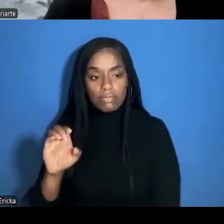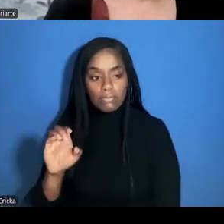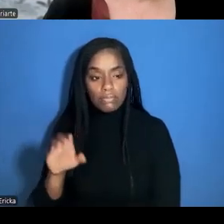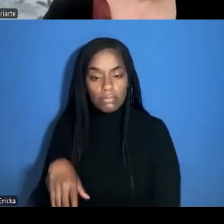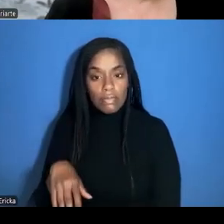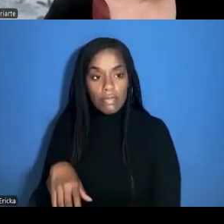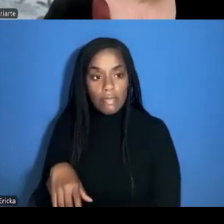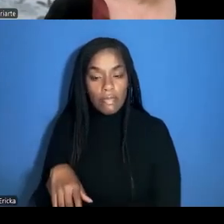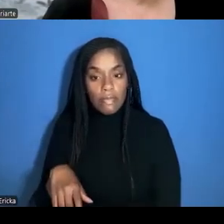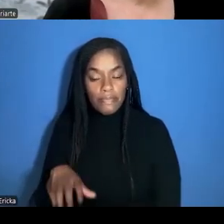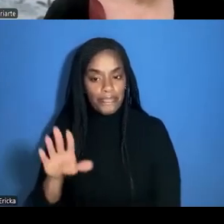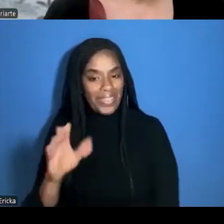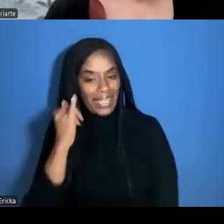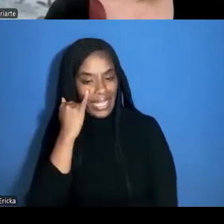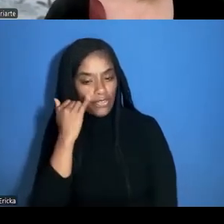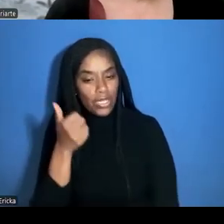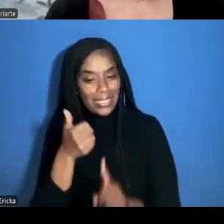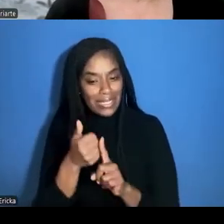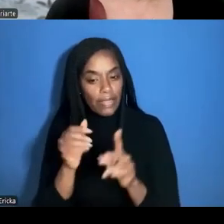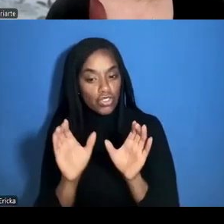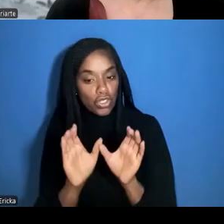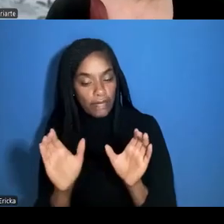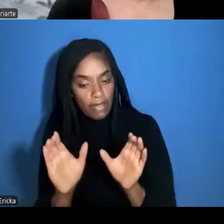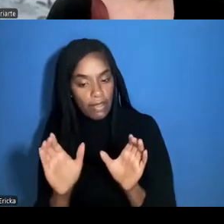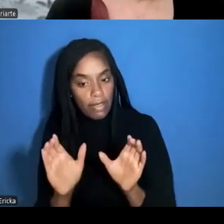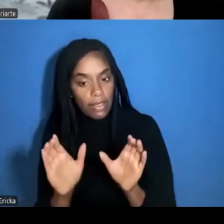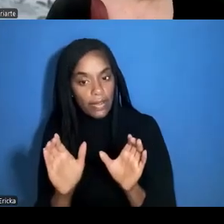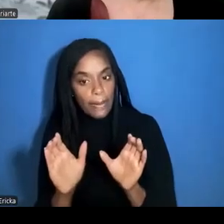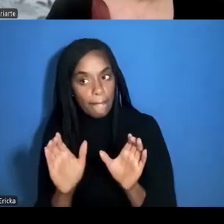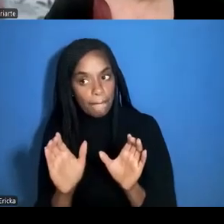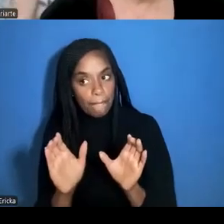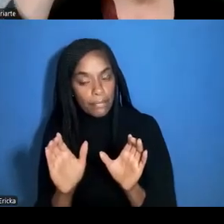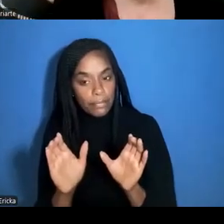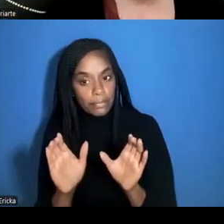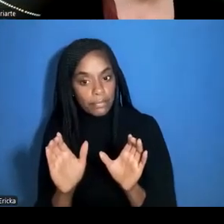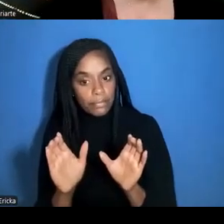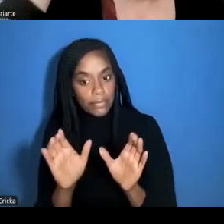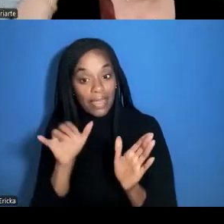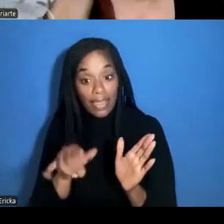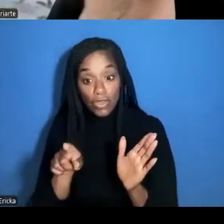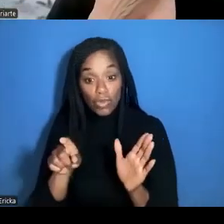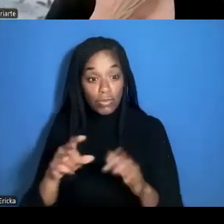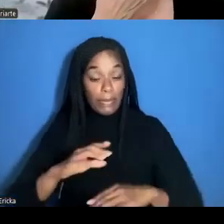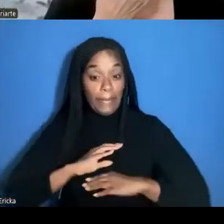And if you're going to self-certify that you have that you that you meet this criteria, you have a disability.